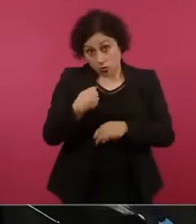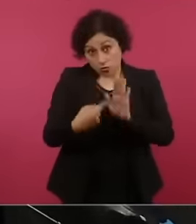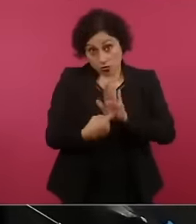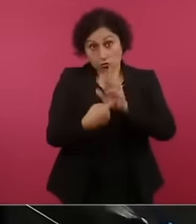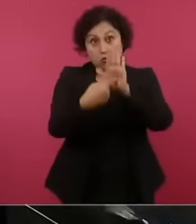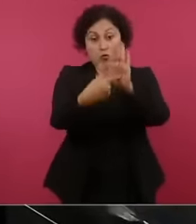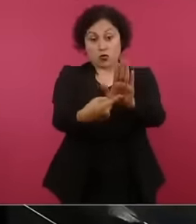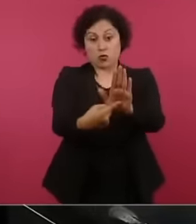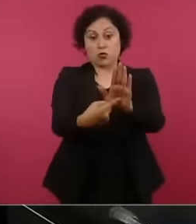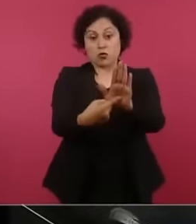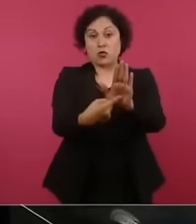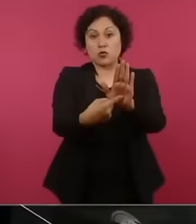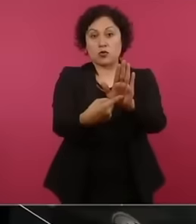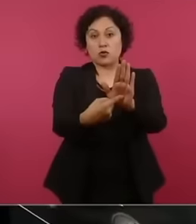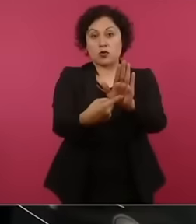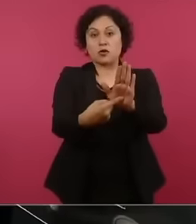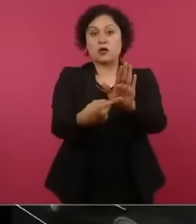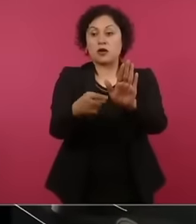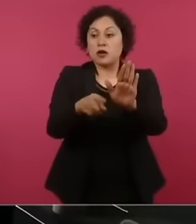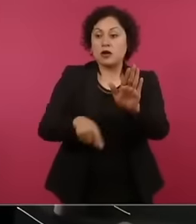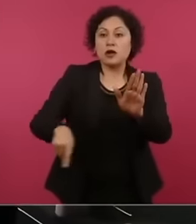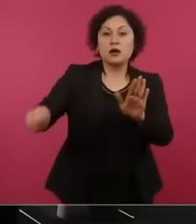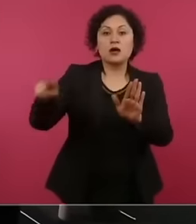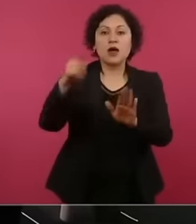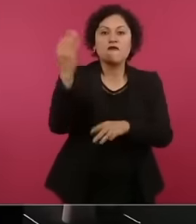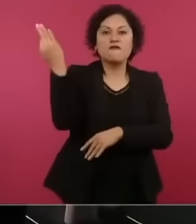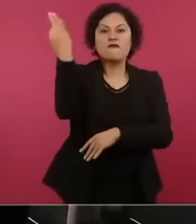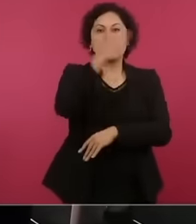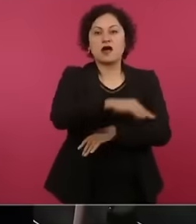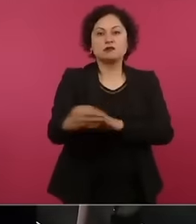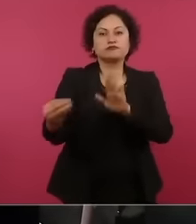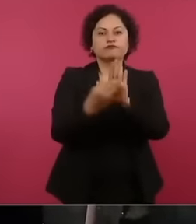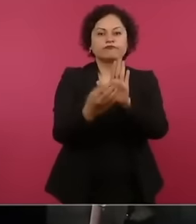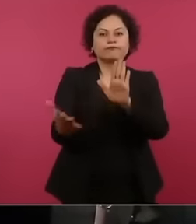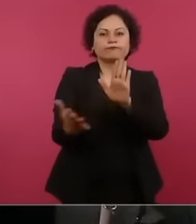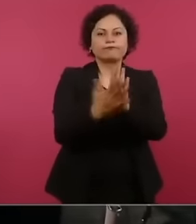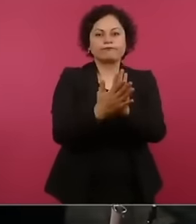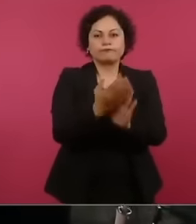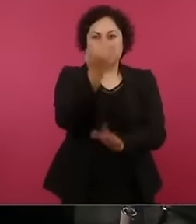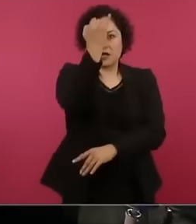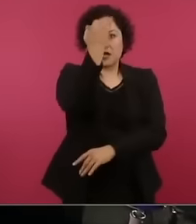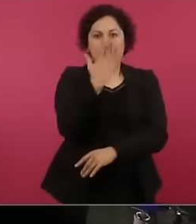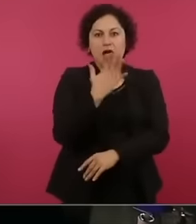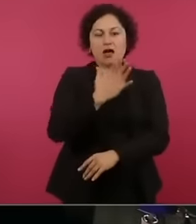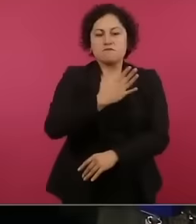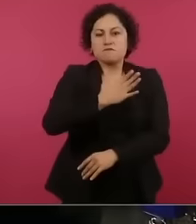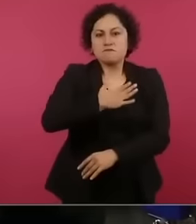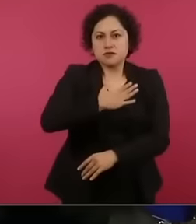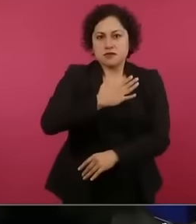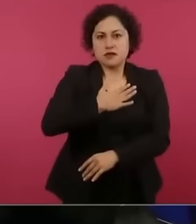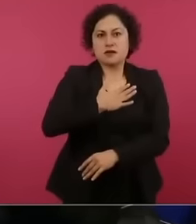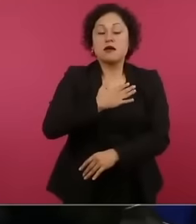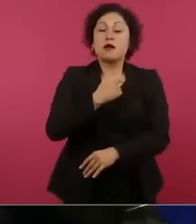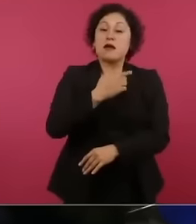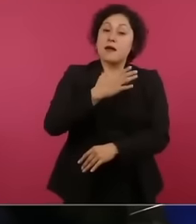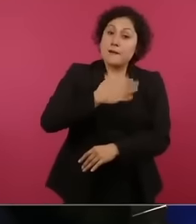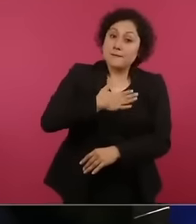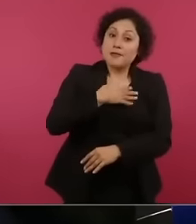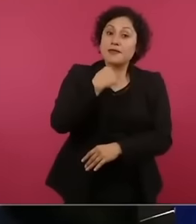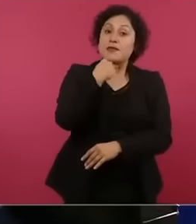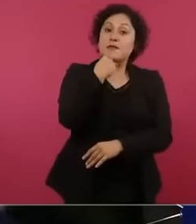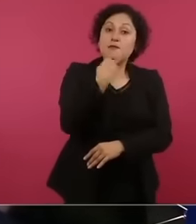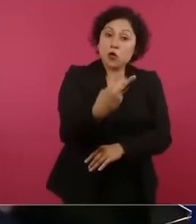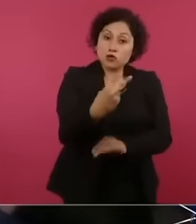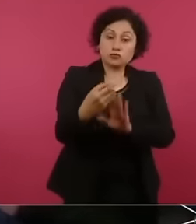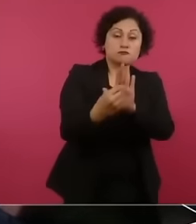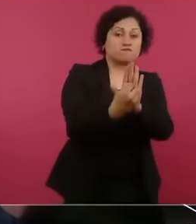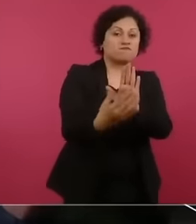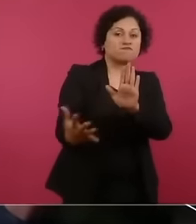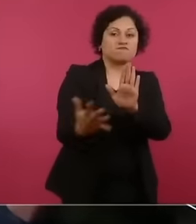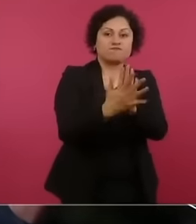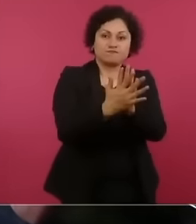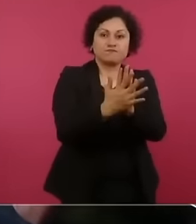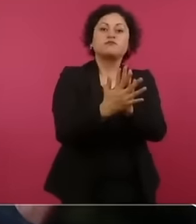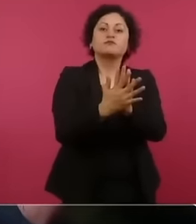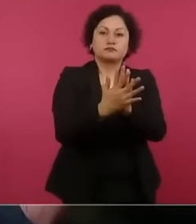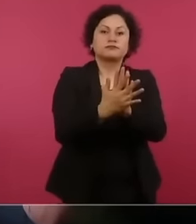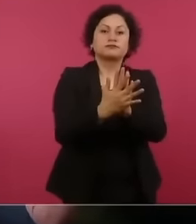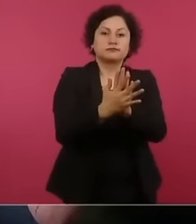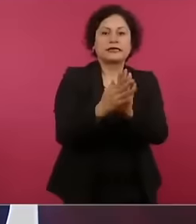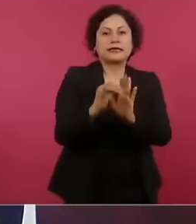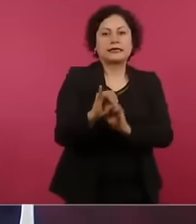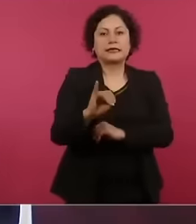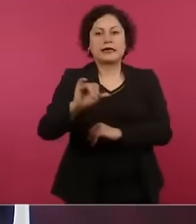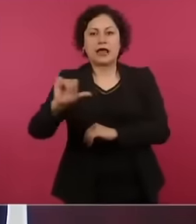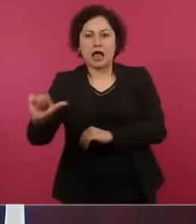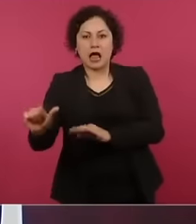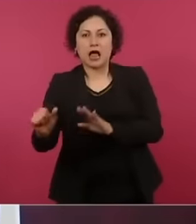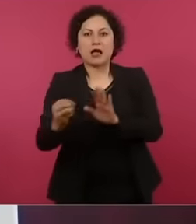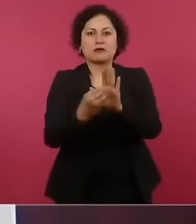image and my voice, they are calling for you to buy shares of